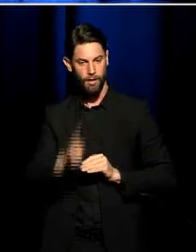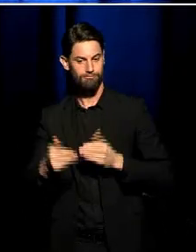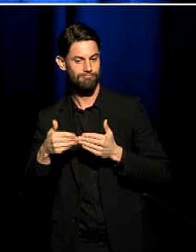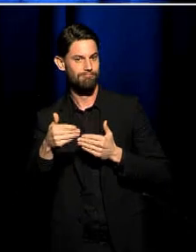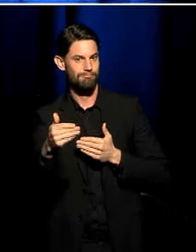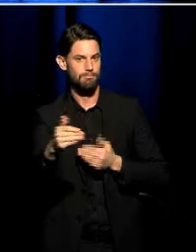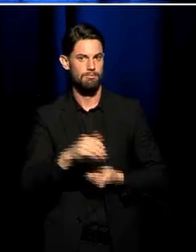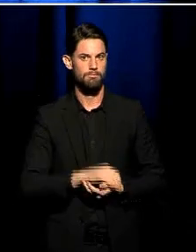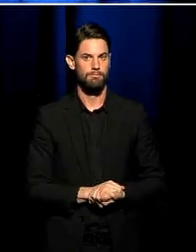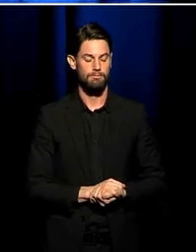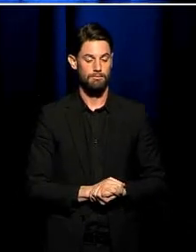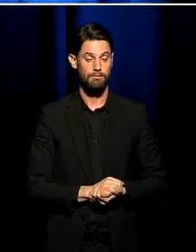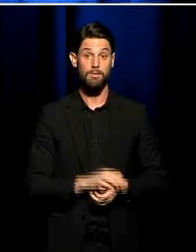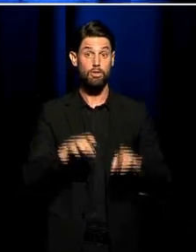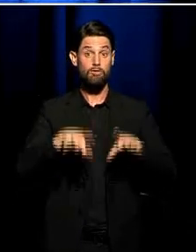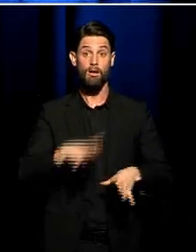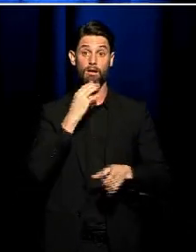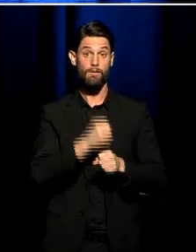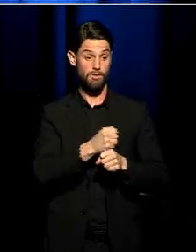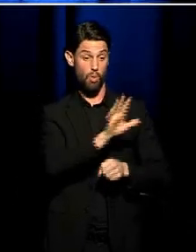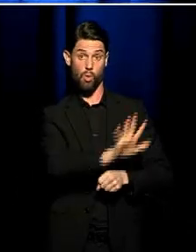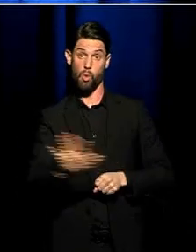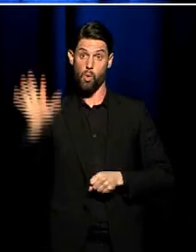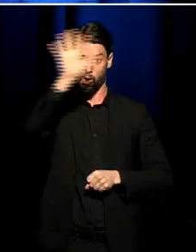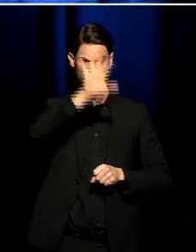expressed their support for, and undertaken to cooperate with, your